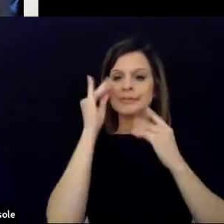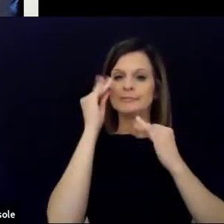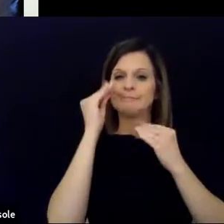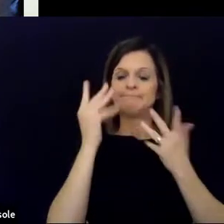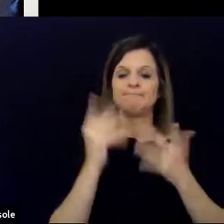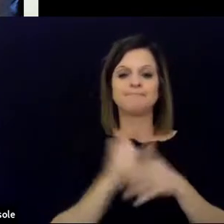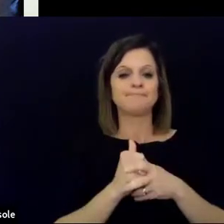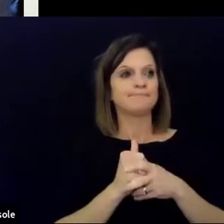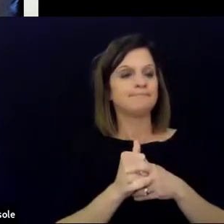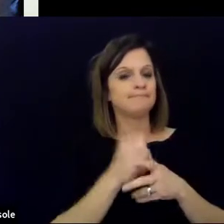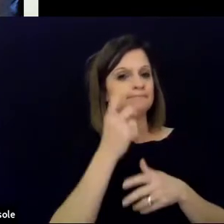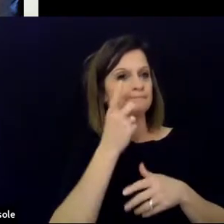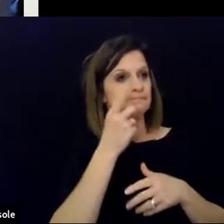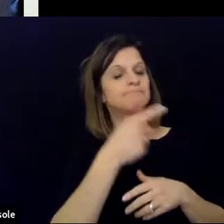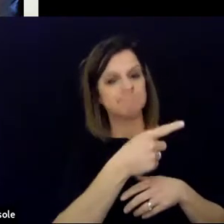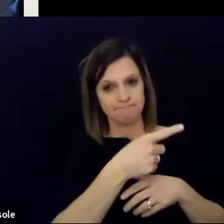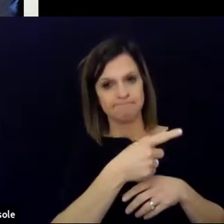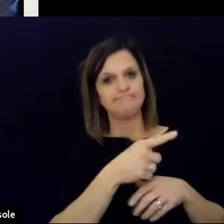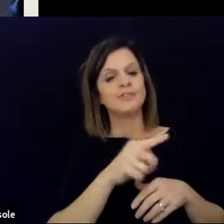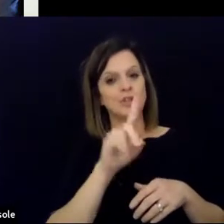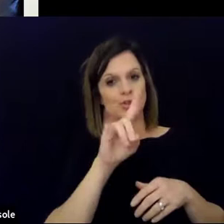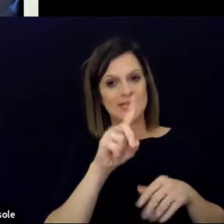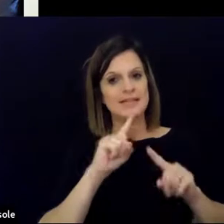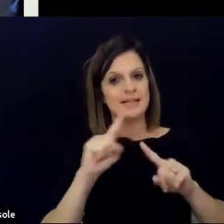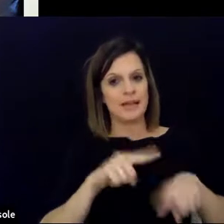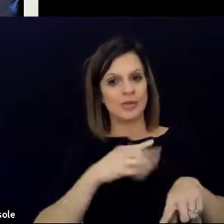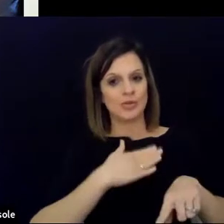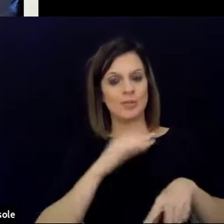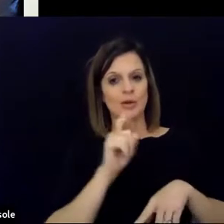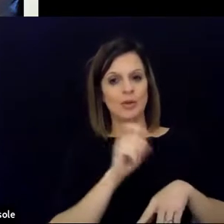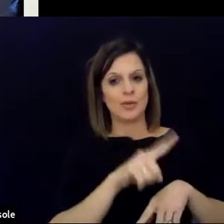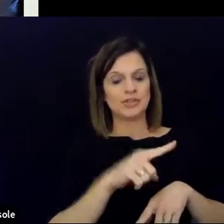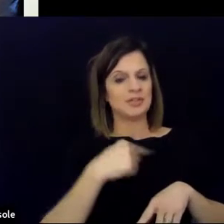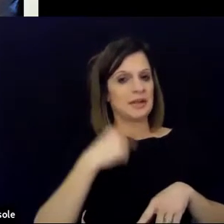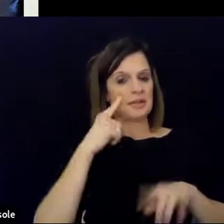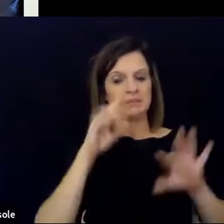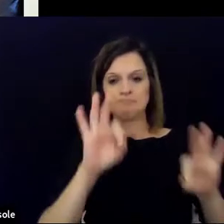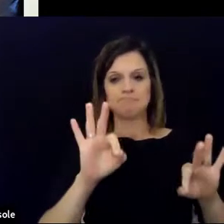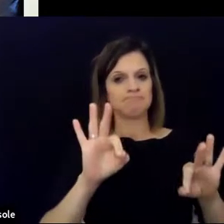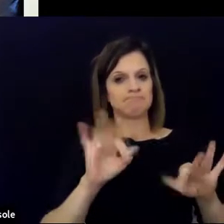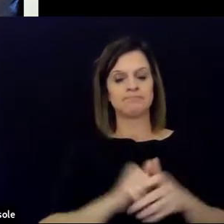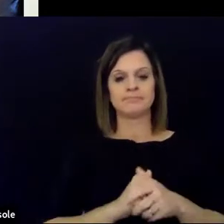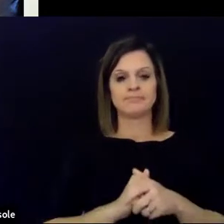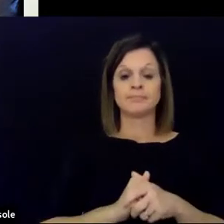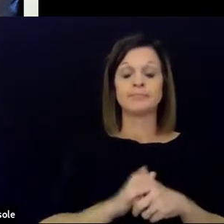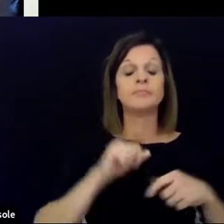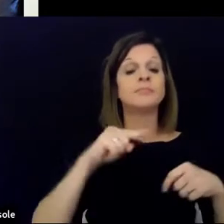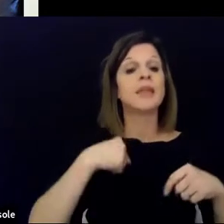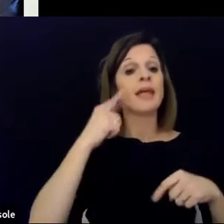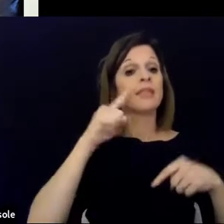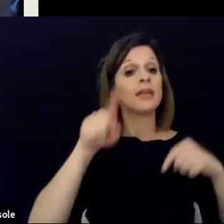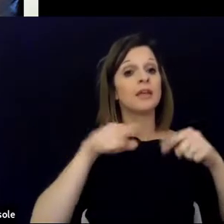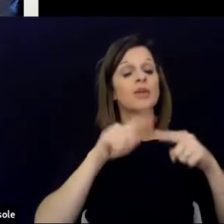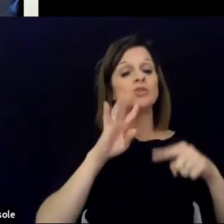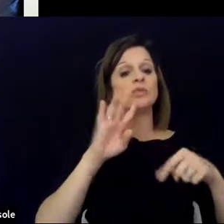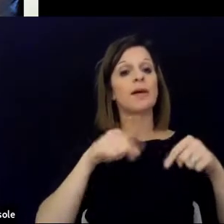[Donna] So Tim, you do answer my question, and you hit it on the nose. And I think when you talk about behavior is communication.